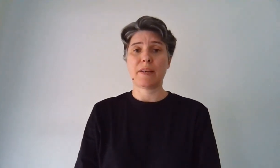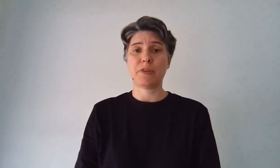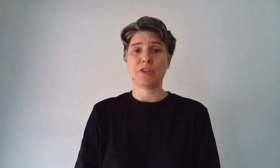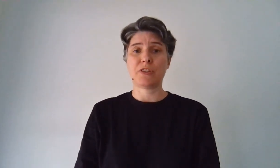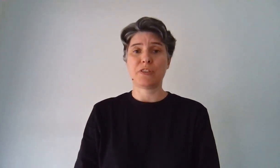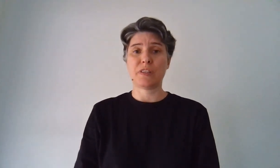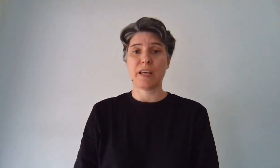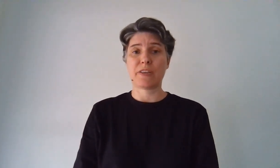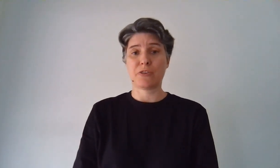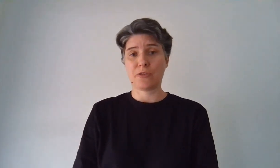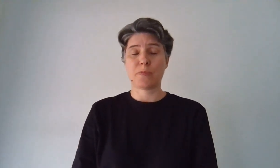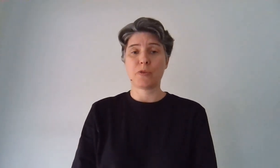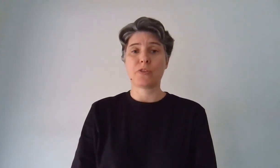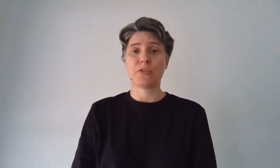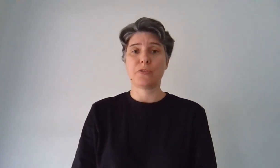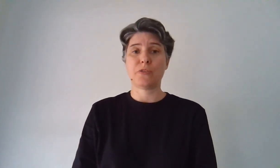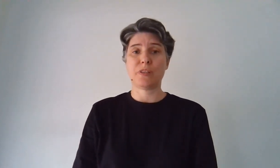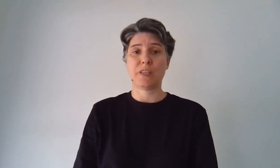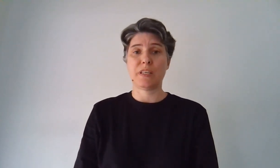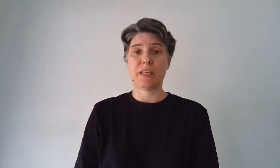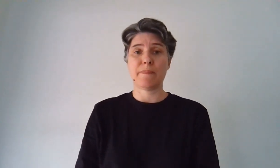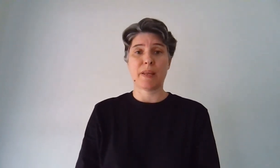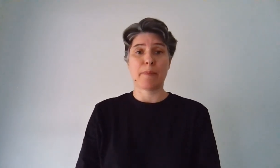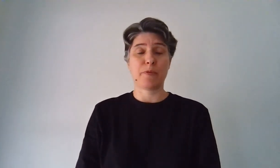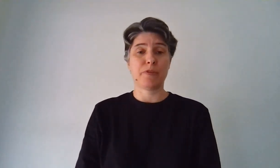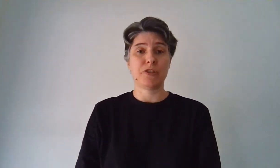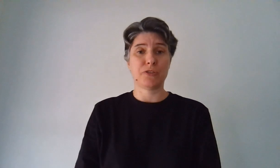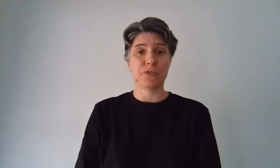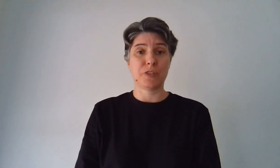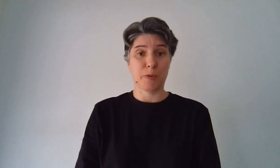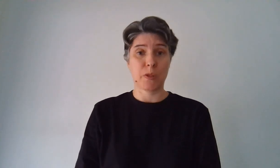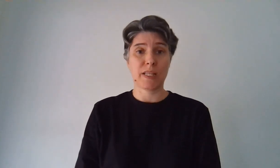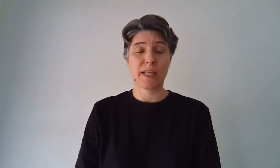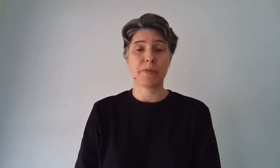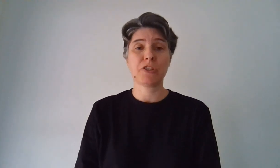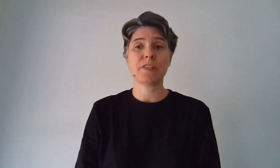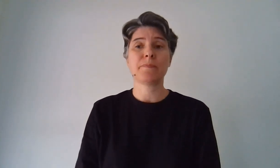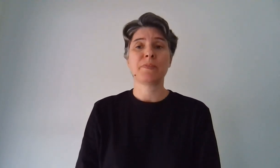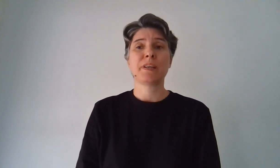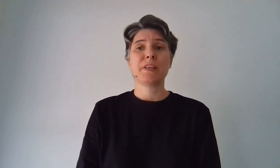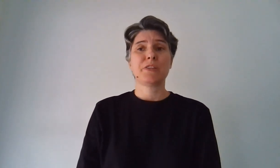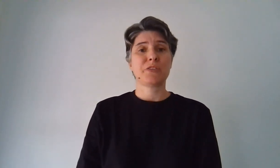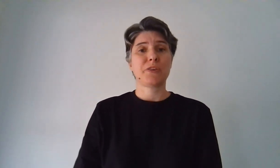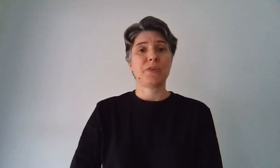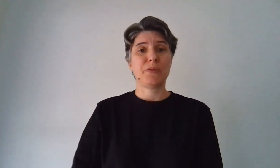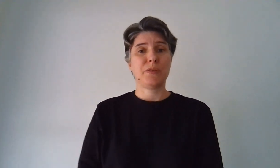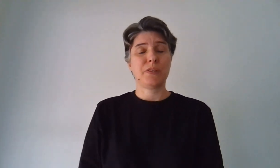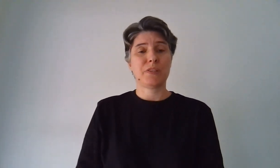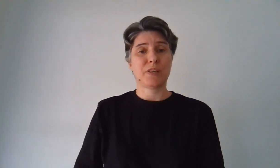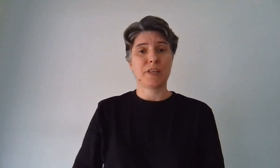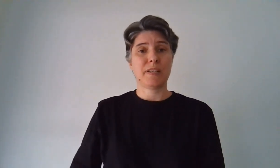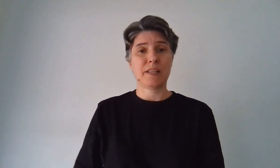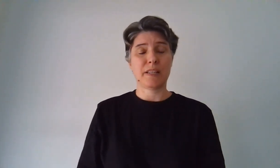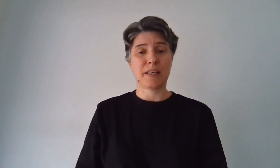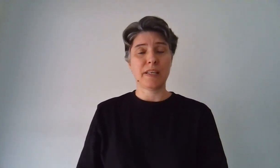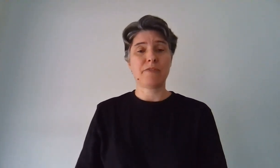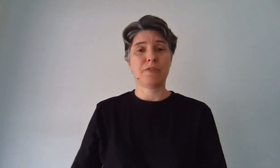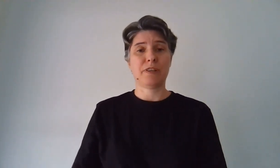languages that correspond to the Aboriginal spoken languages. So the sign that they have